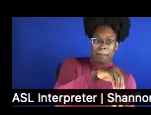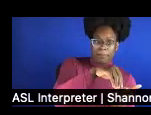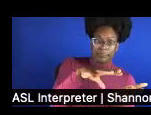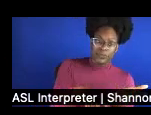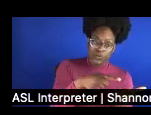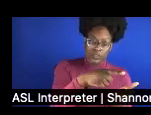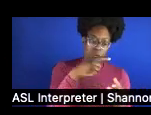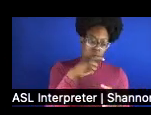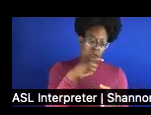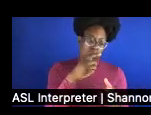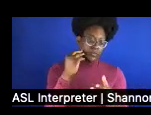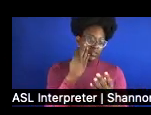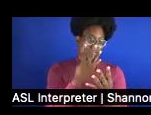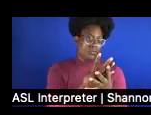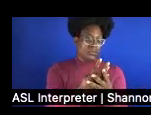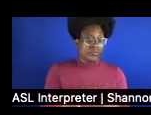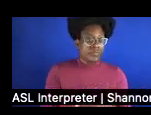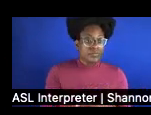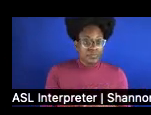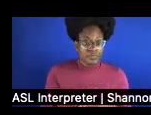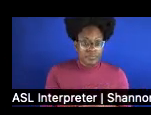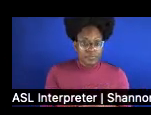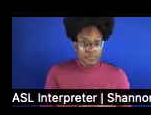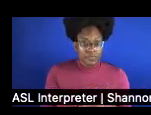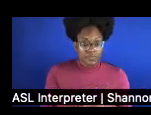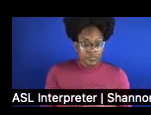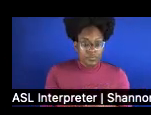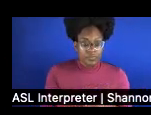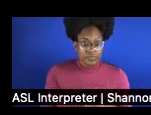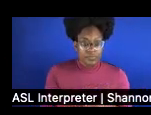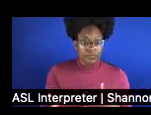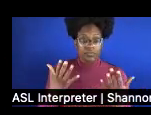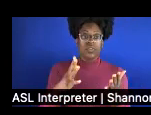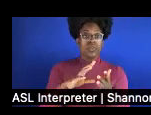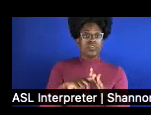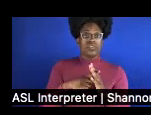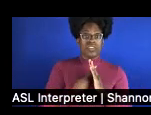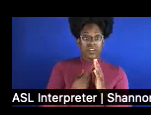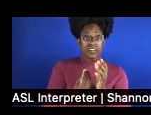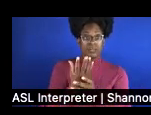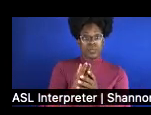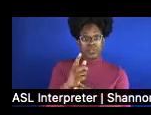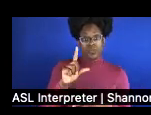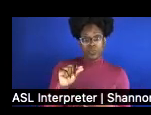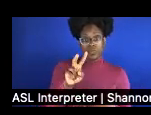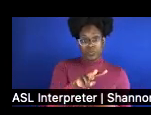starting in the spring of 2022. Based on that success, the service has just recently expanded to